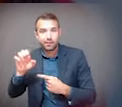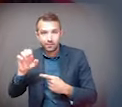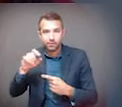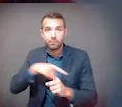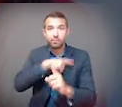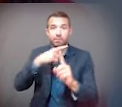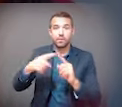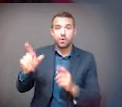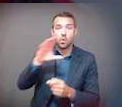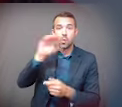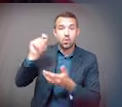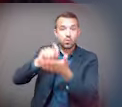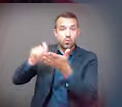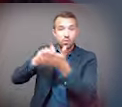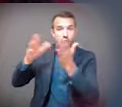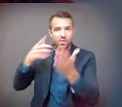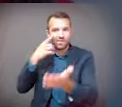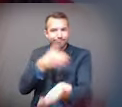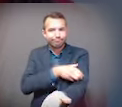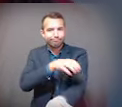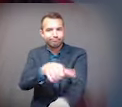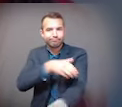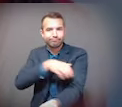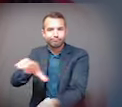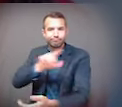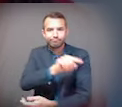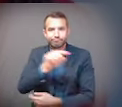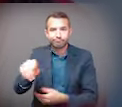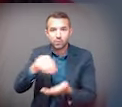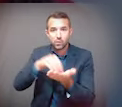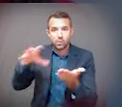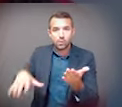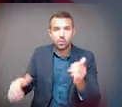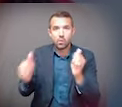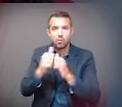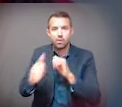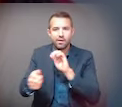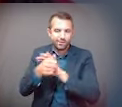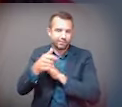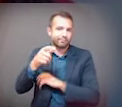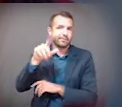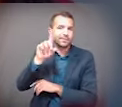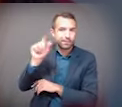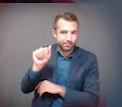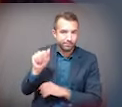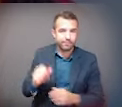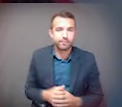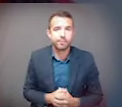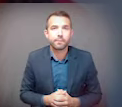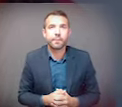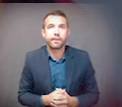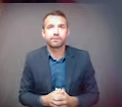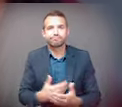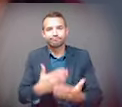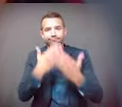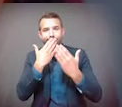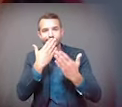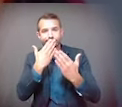of Empowering Students with Hidden Disabilities, a Path to Pride and Success. Welcome, LeDerick, we're so glad to have you with us. LeDerick: Thank you for having me.